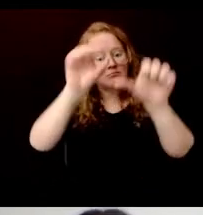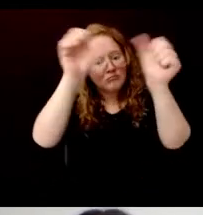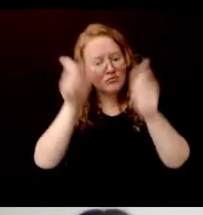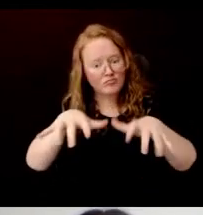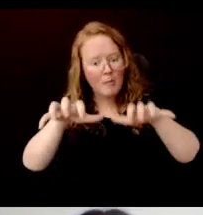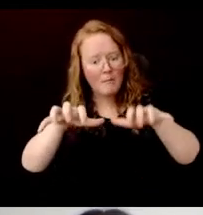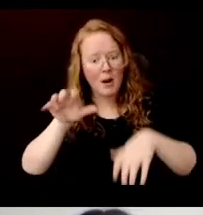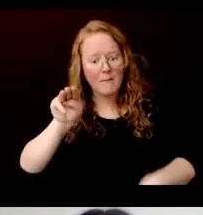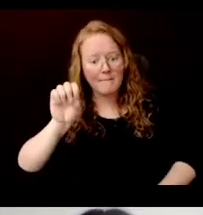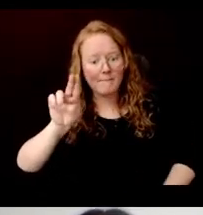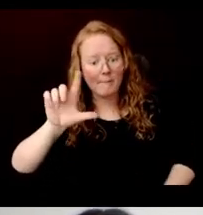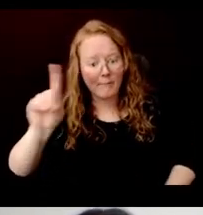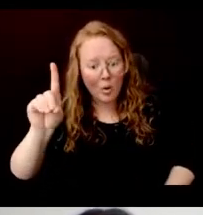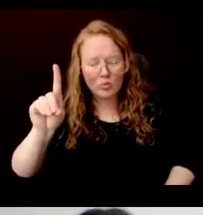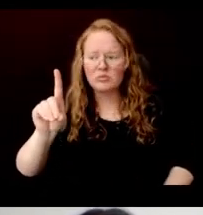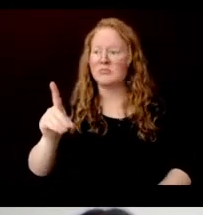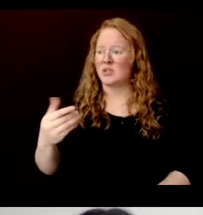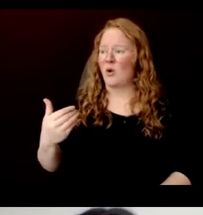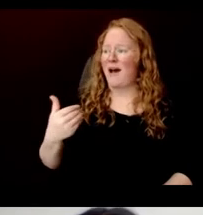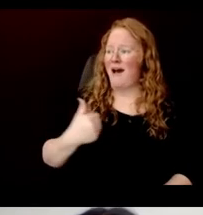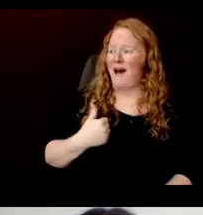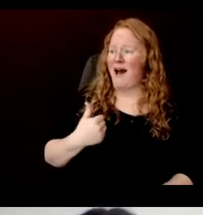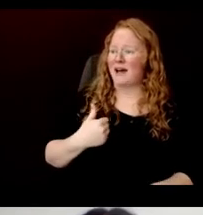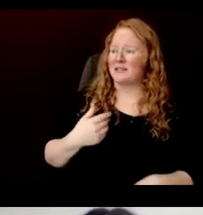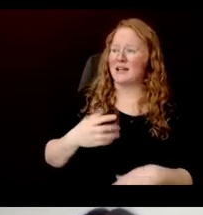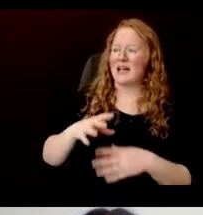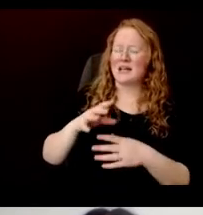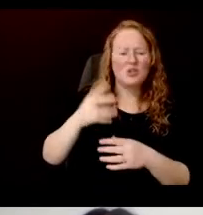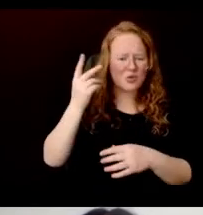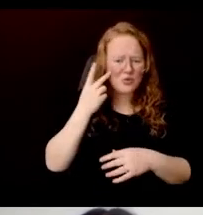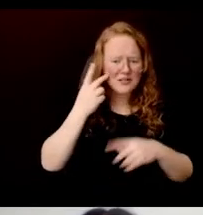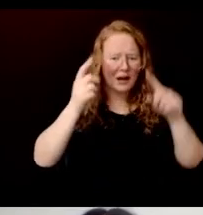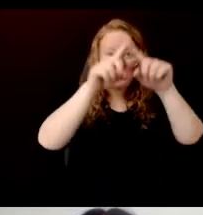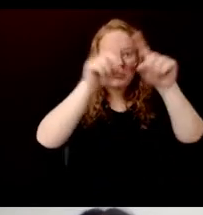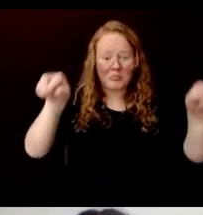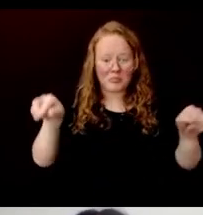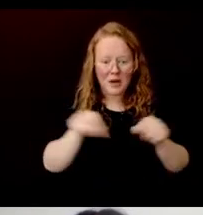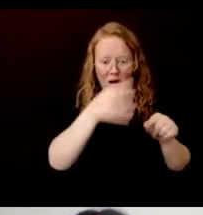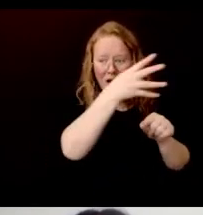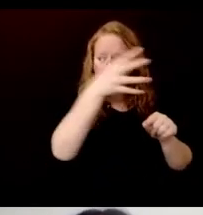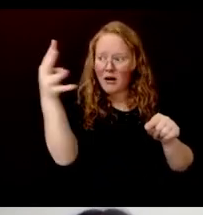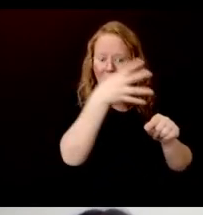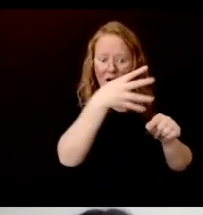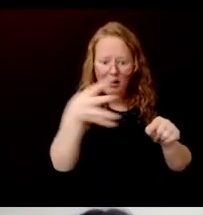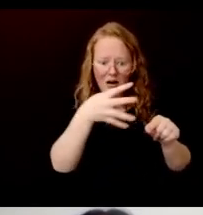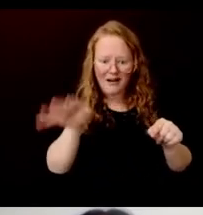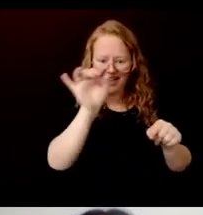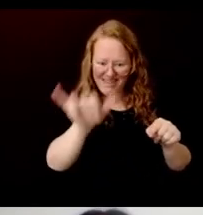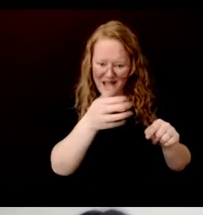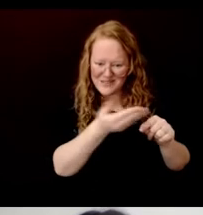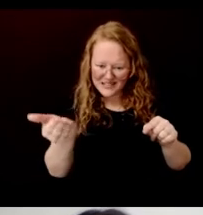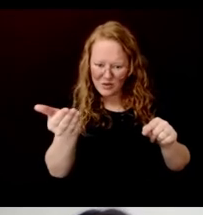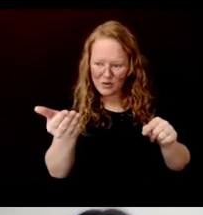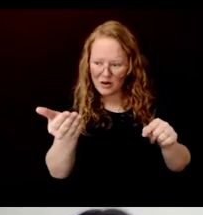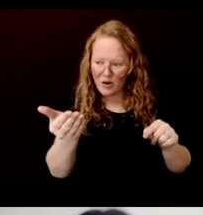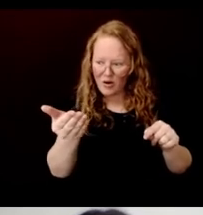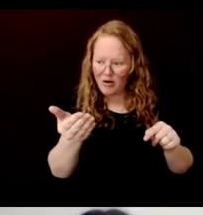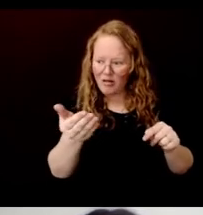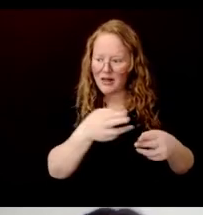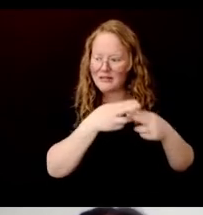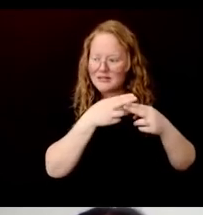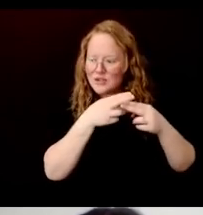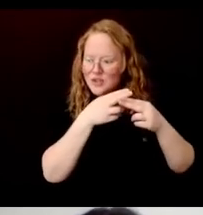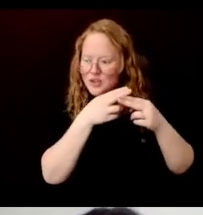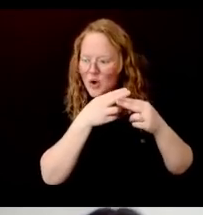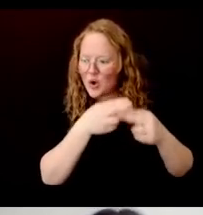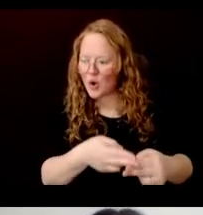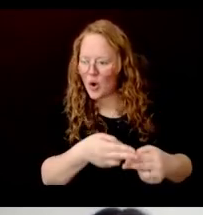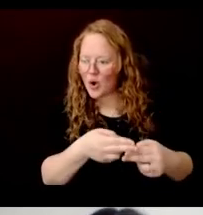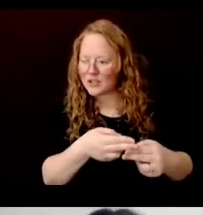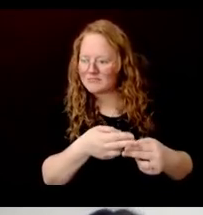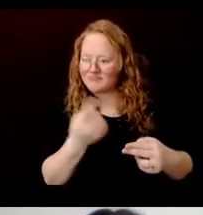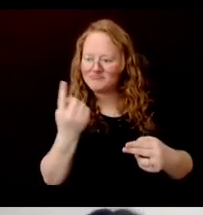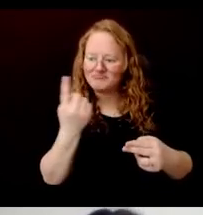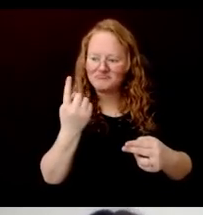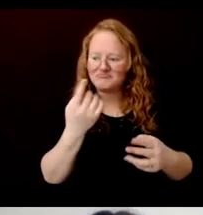So that is the material that is in the center. And also a frame, which holds the screen in place.